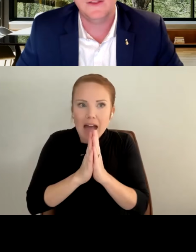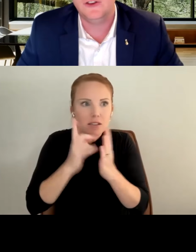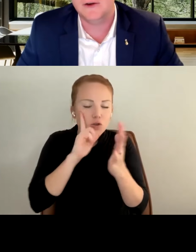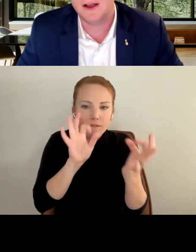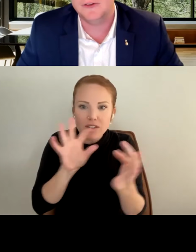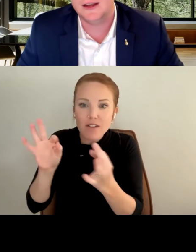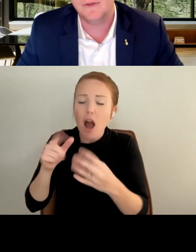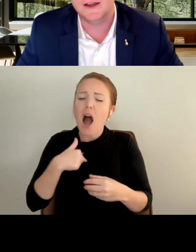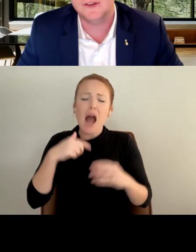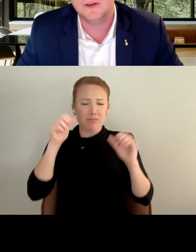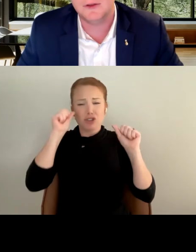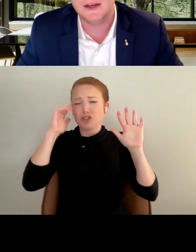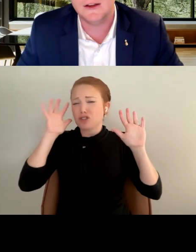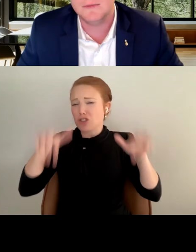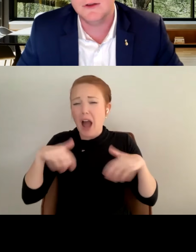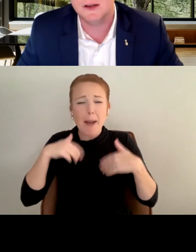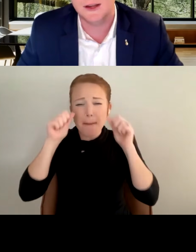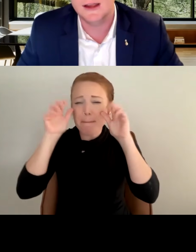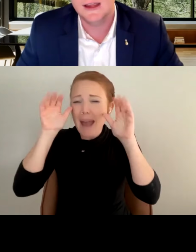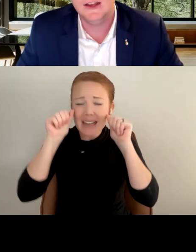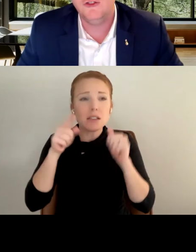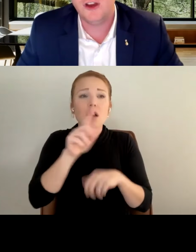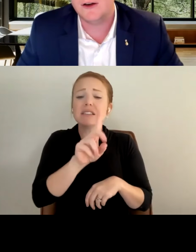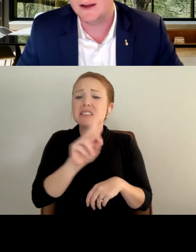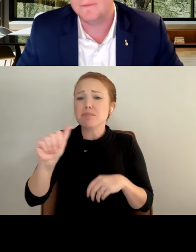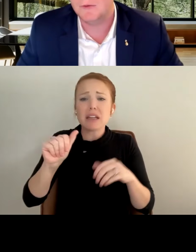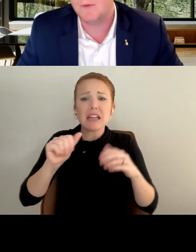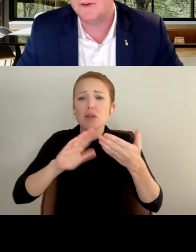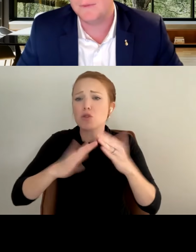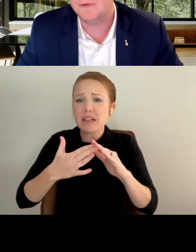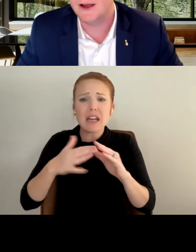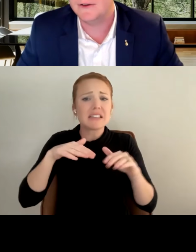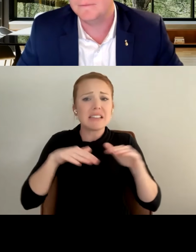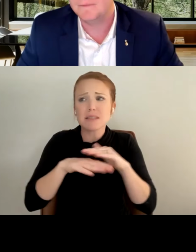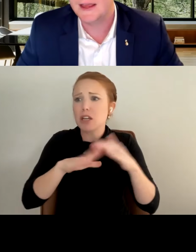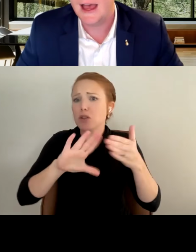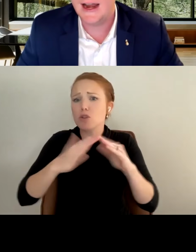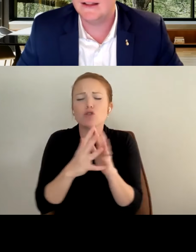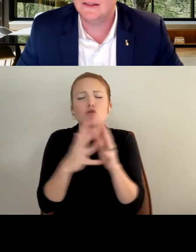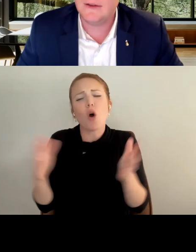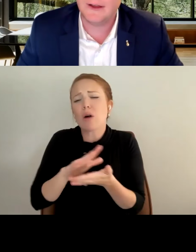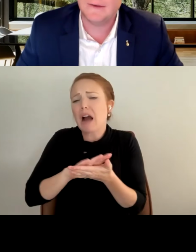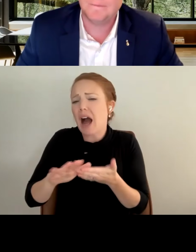and the generosity of the accessibility community in sharing what we've come to find. And I love it